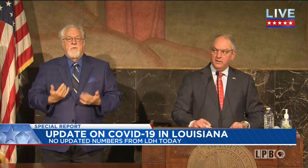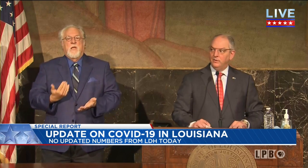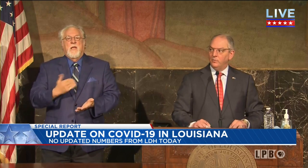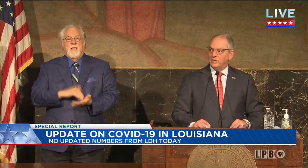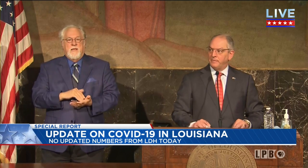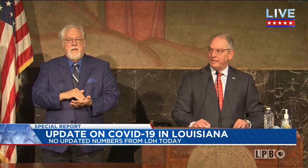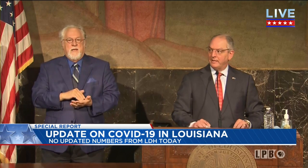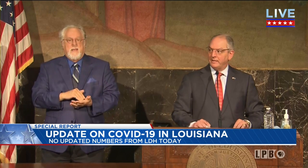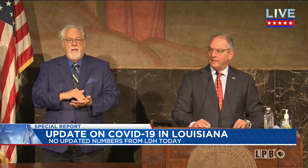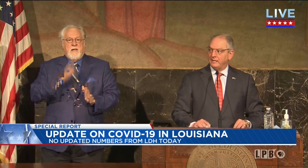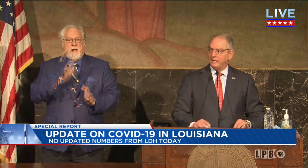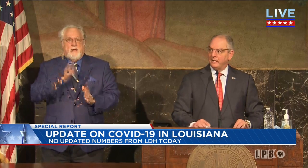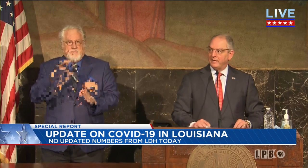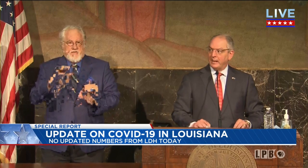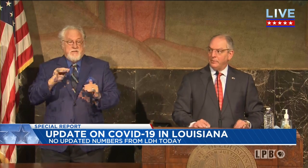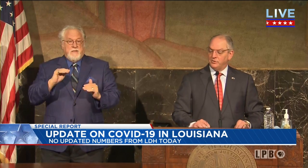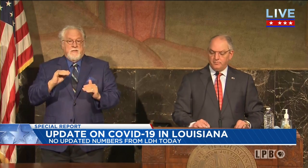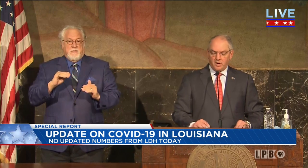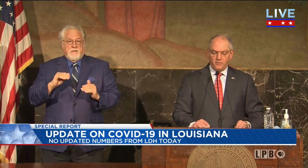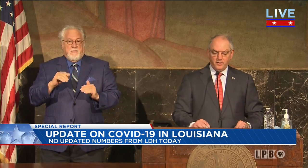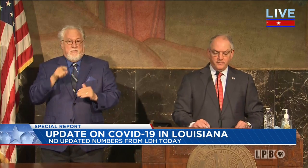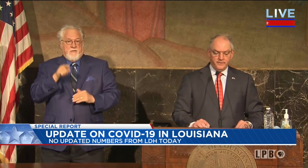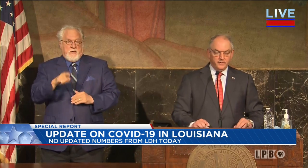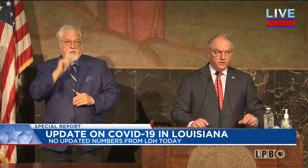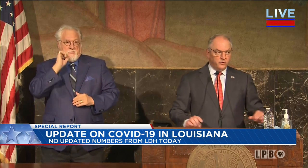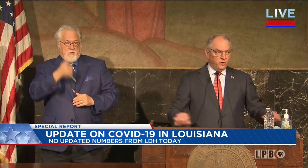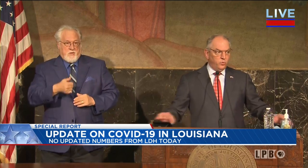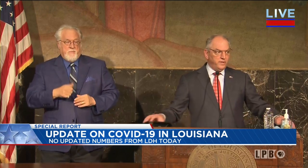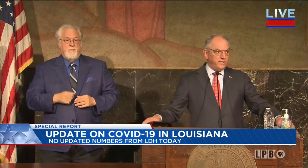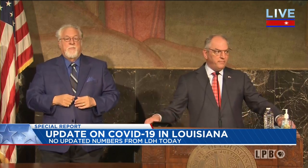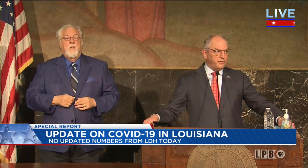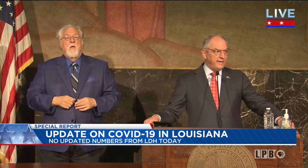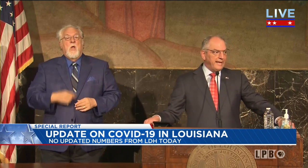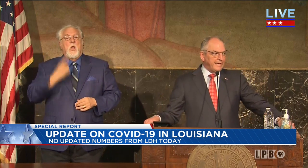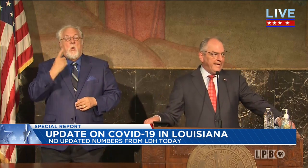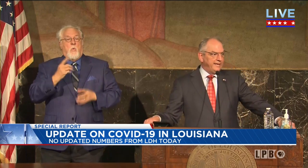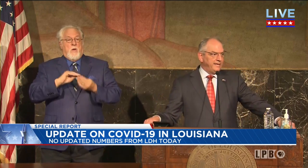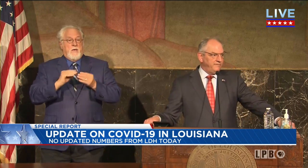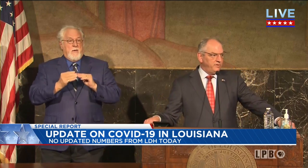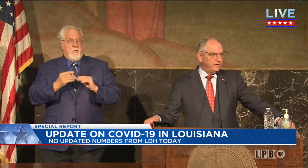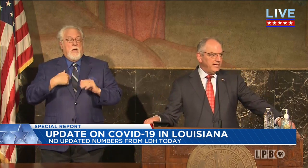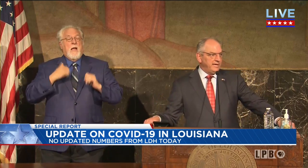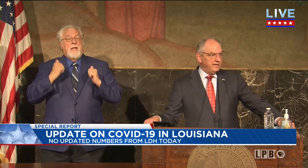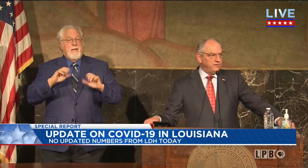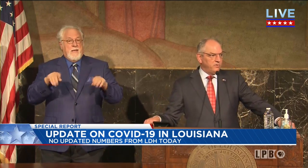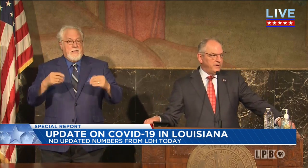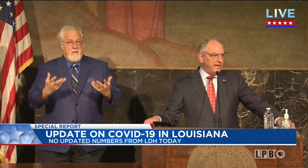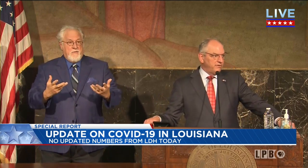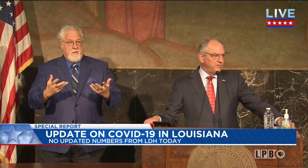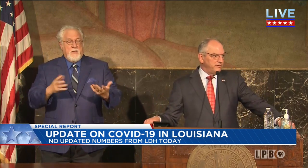FIT NEATLY INTO A 24 HOUR CYCLE. SO WE APOLOGIZE THAT WE DON'T HAVE THAT INFORMATION FOR YOU TODAY.